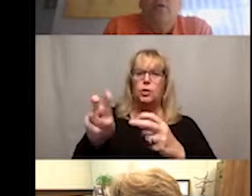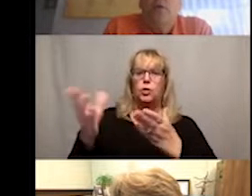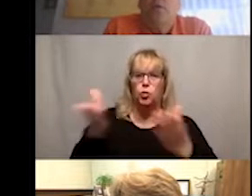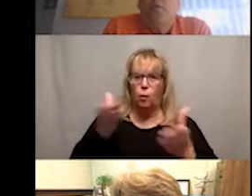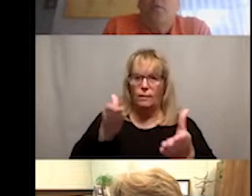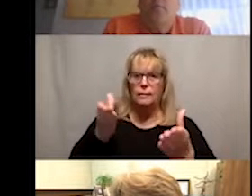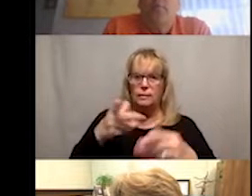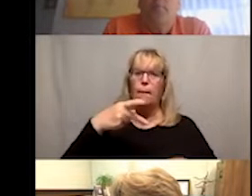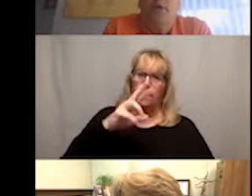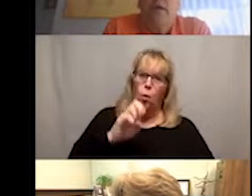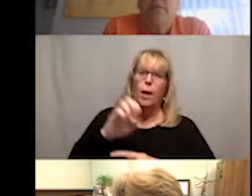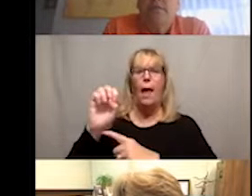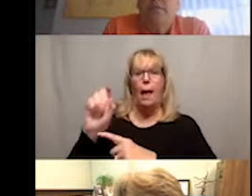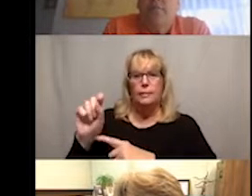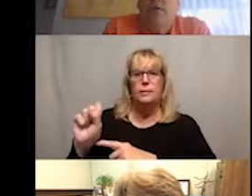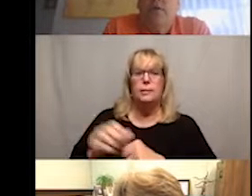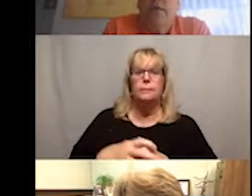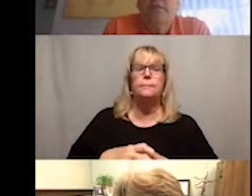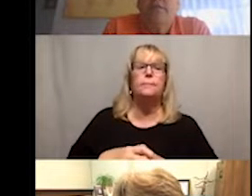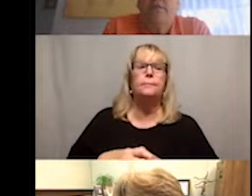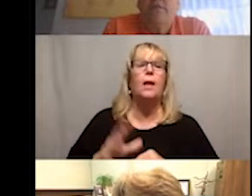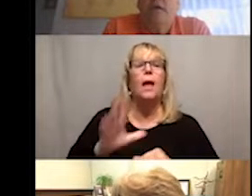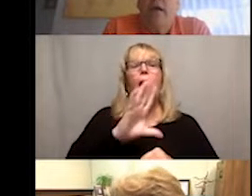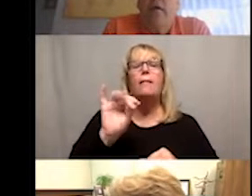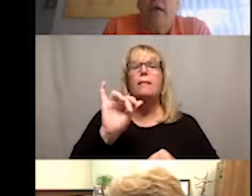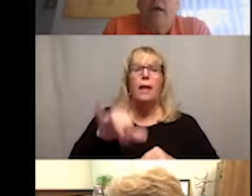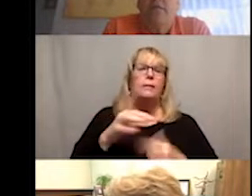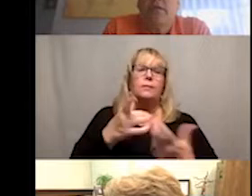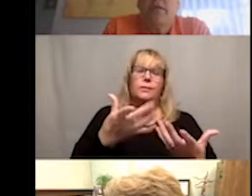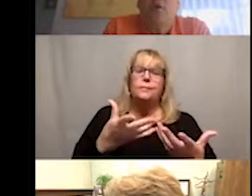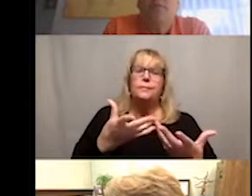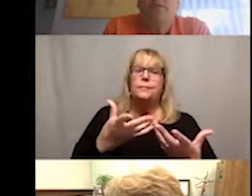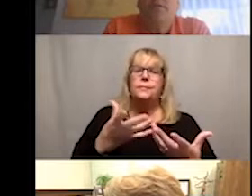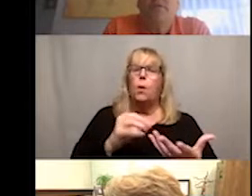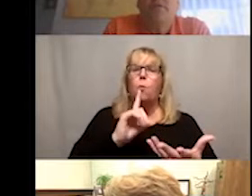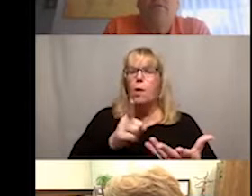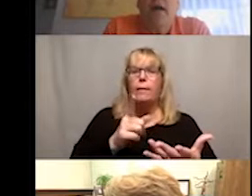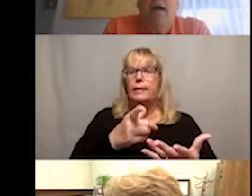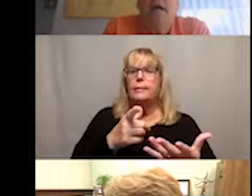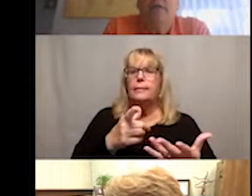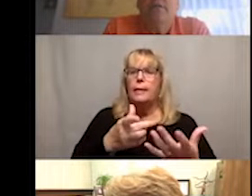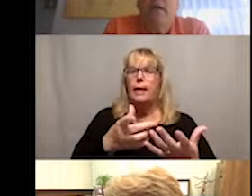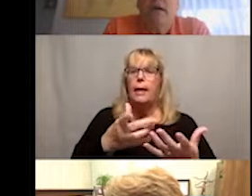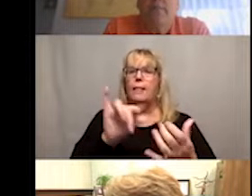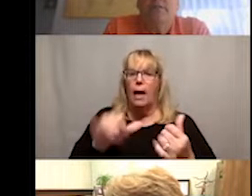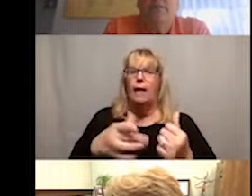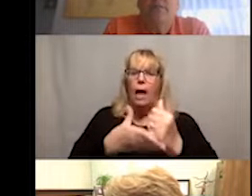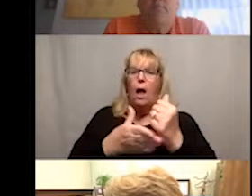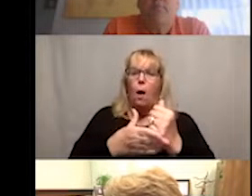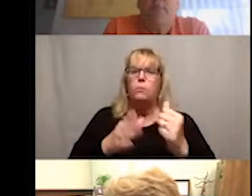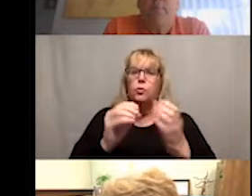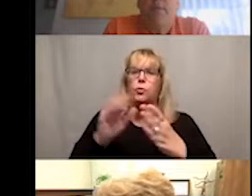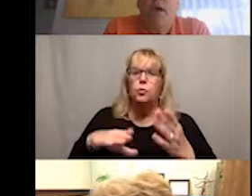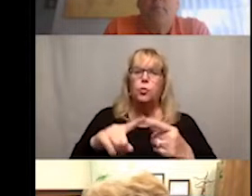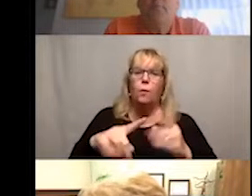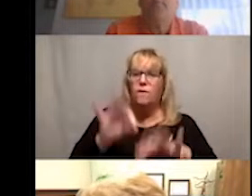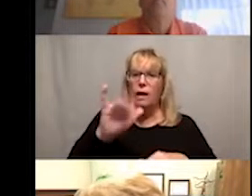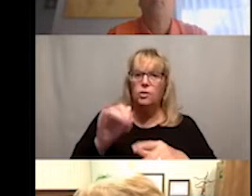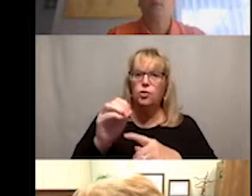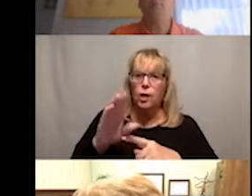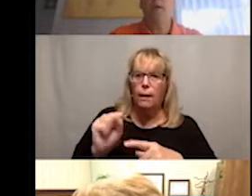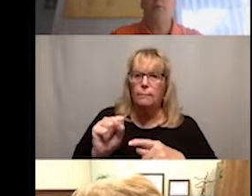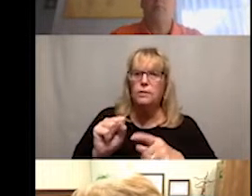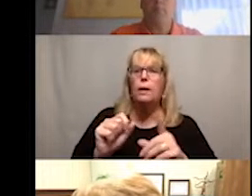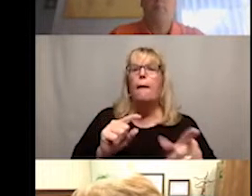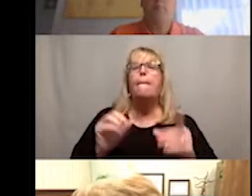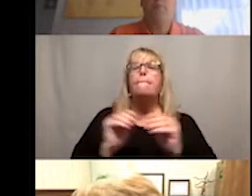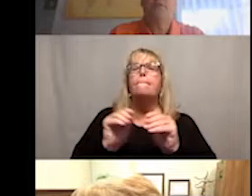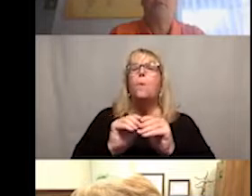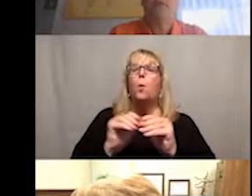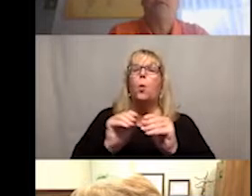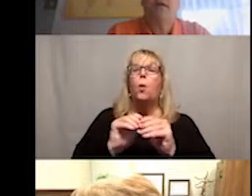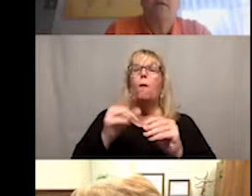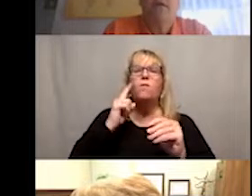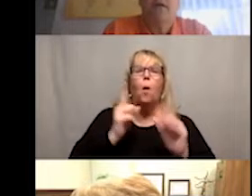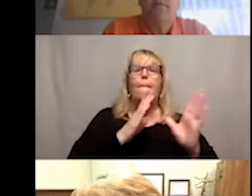so pre-ETS really isn't actually help students find jobs it's help prepare students to find jobs